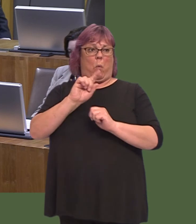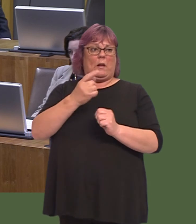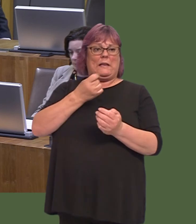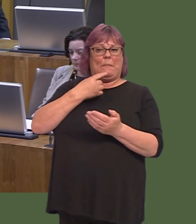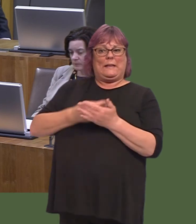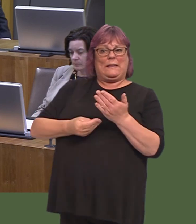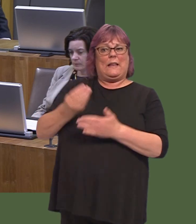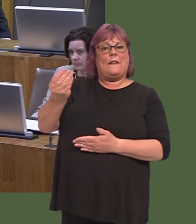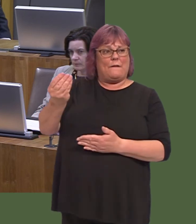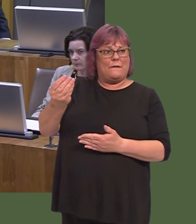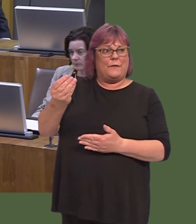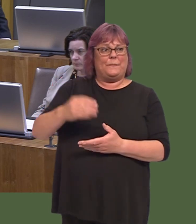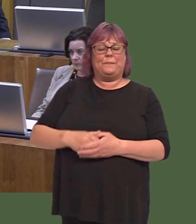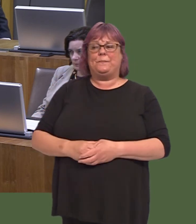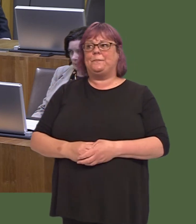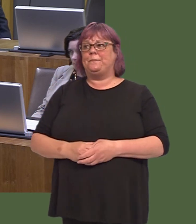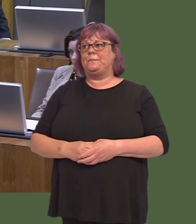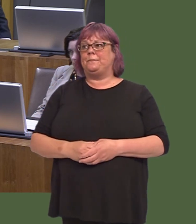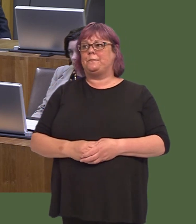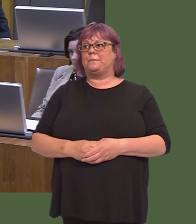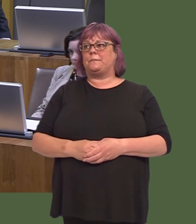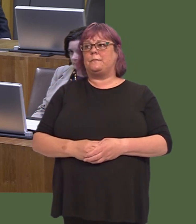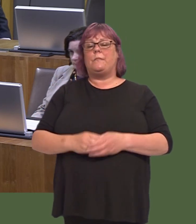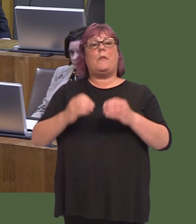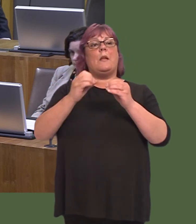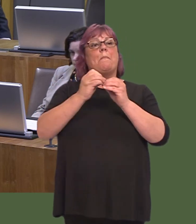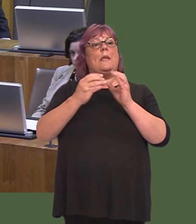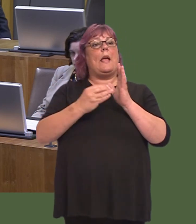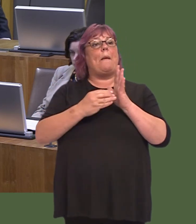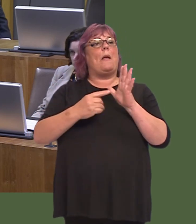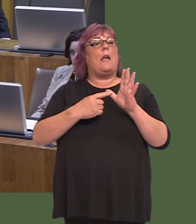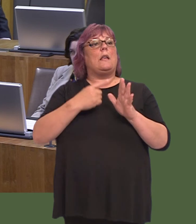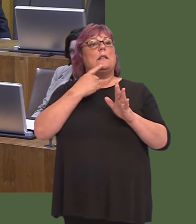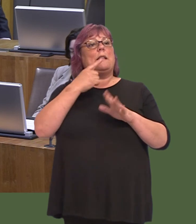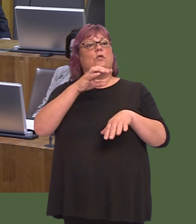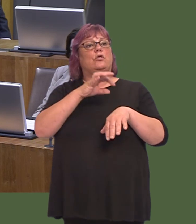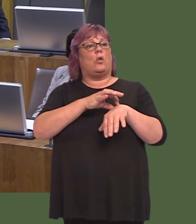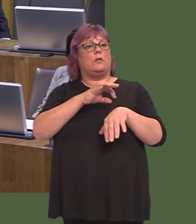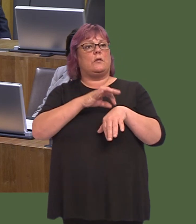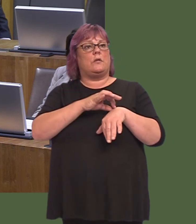prescribe. The British Medical Association does say to GPs that they should not prescribe beyond